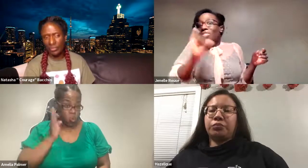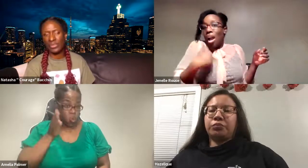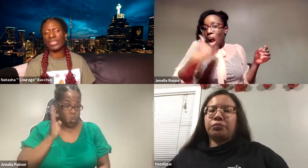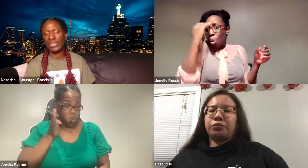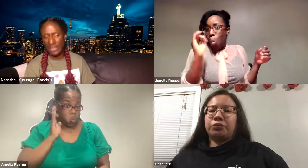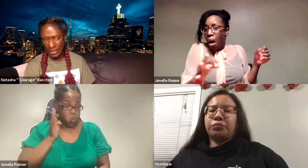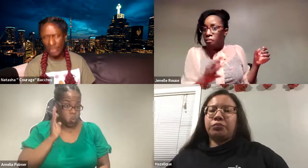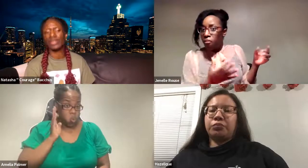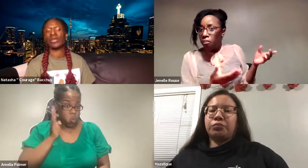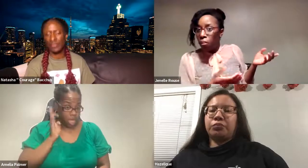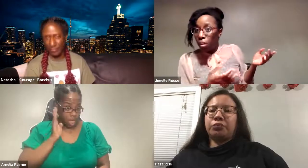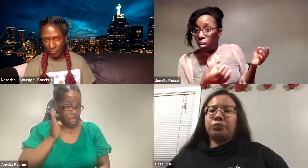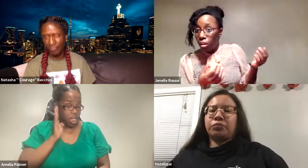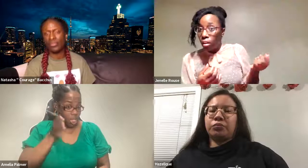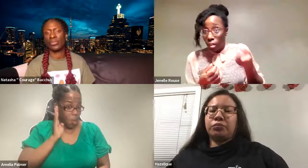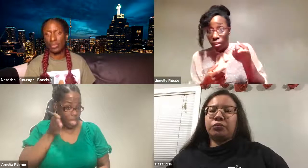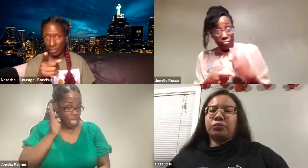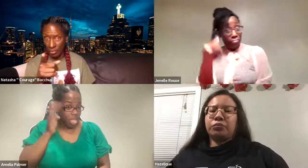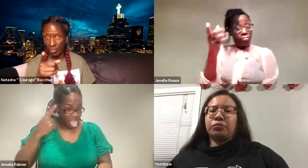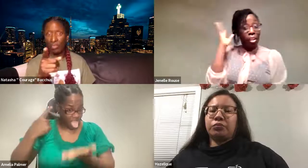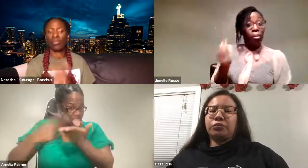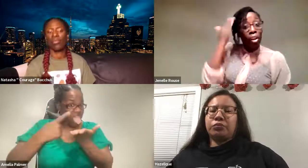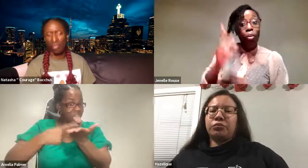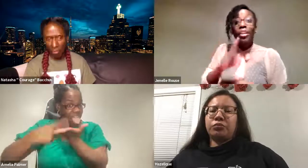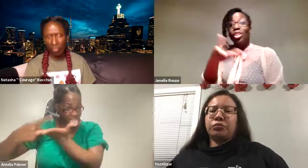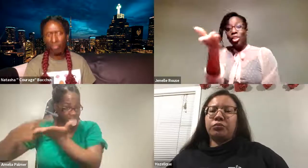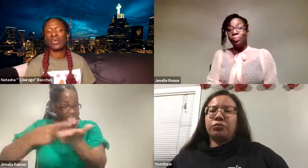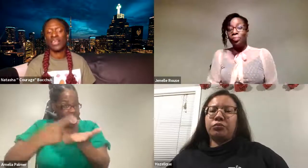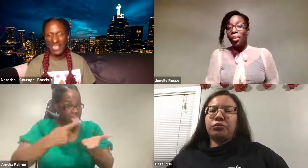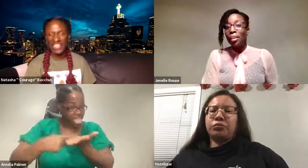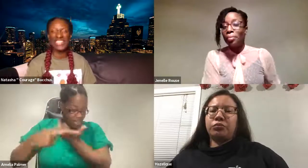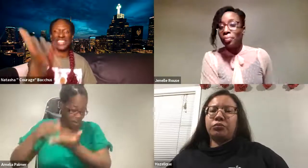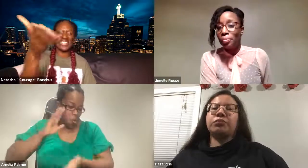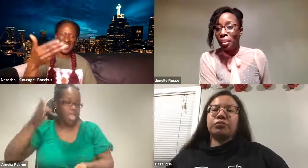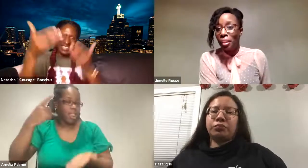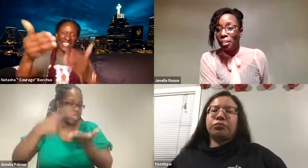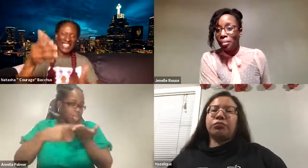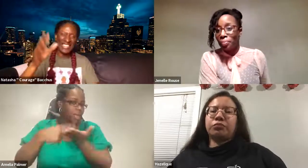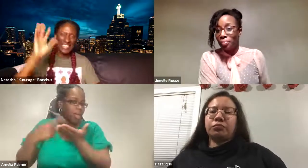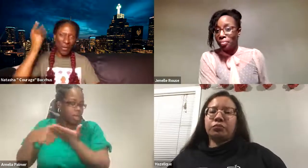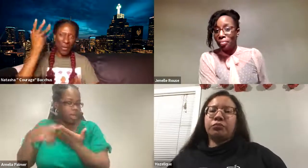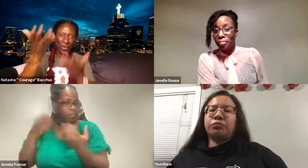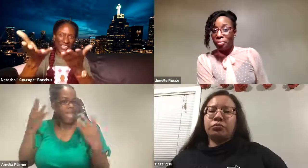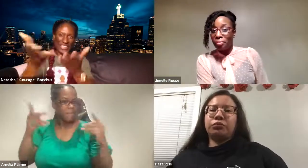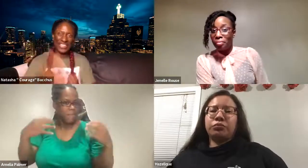i don't think there are BASL courses that i know of amelia's saying well there's talk of some the BASL courses being offered.